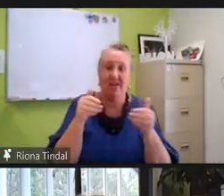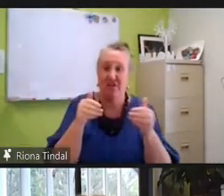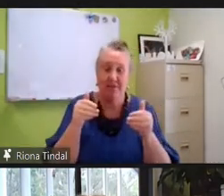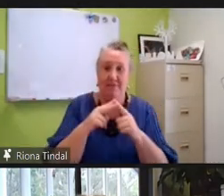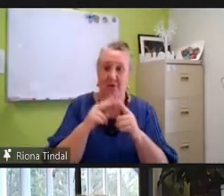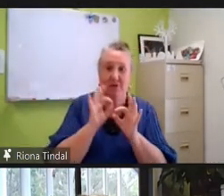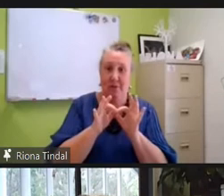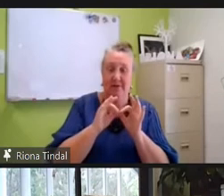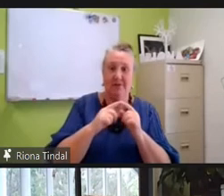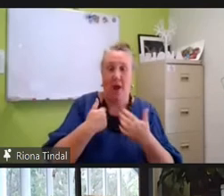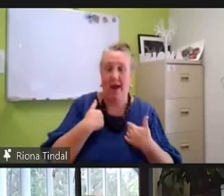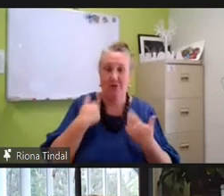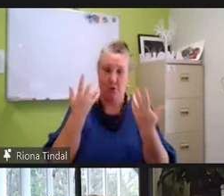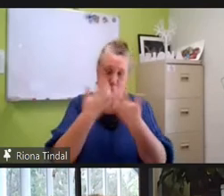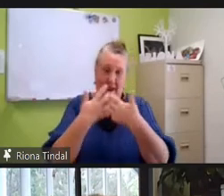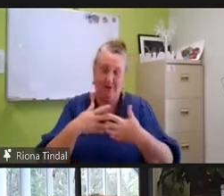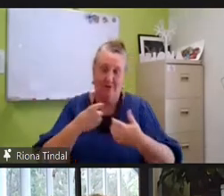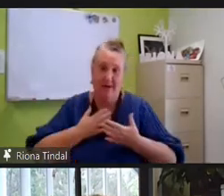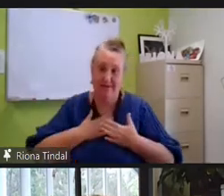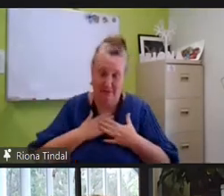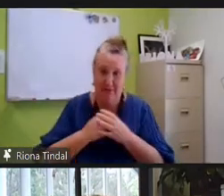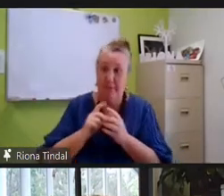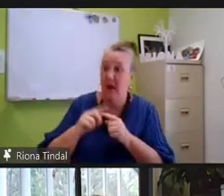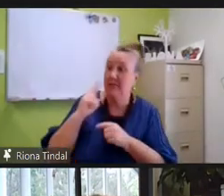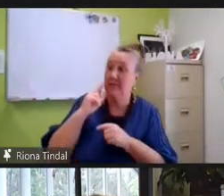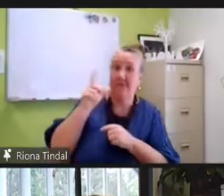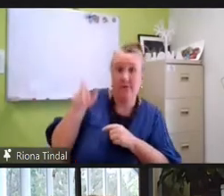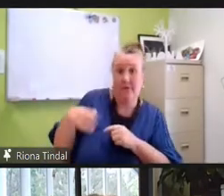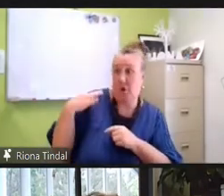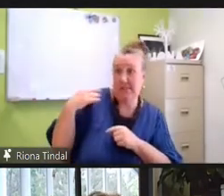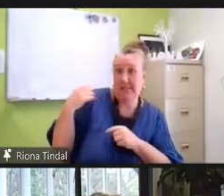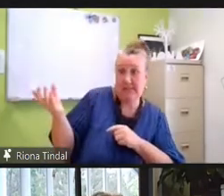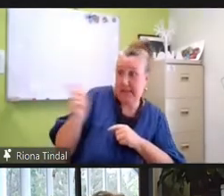there because there was no budget within the PhD itself. I had to work out these funds for myself,